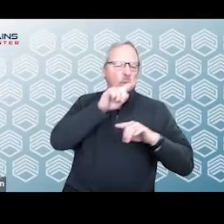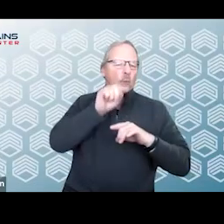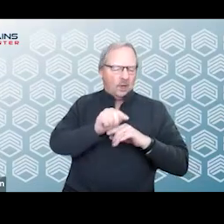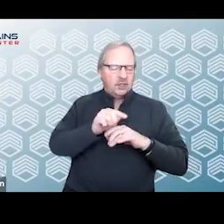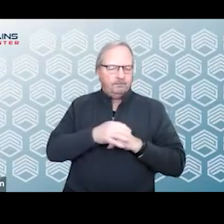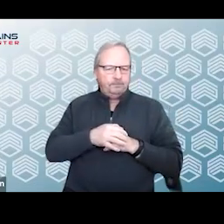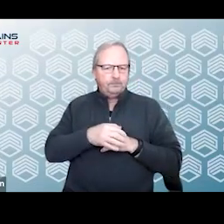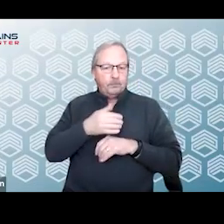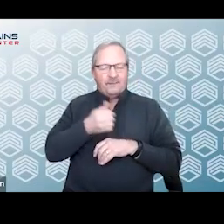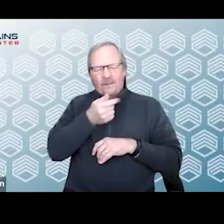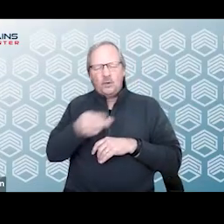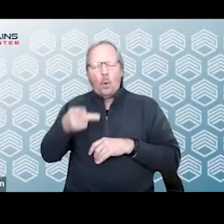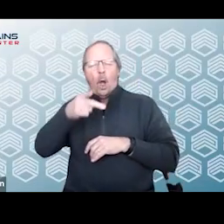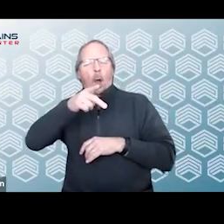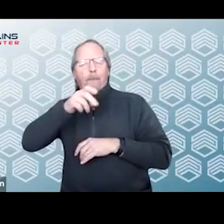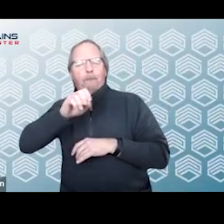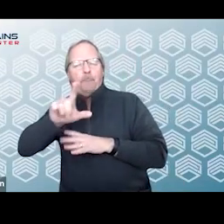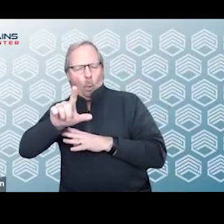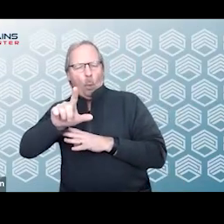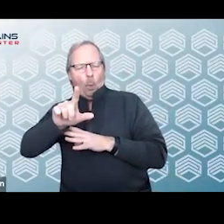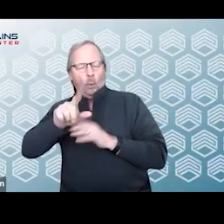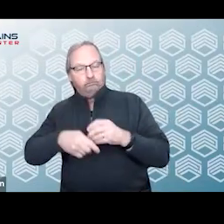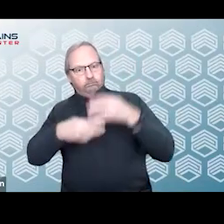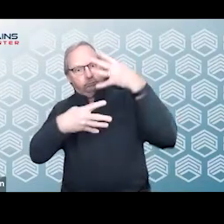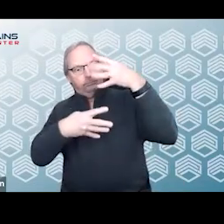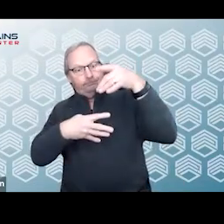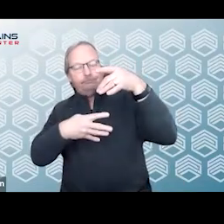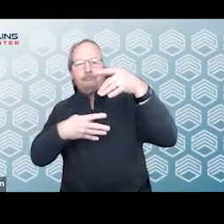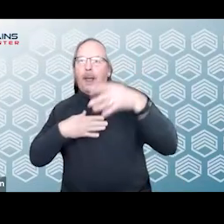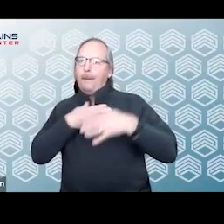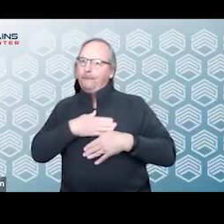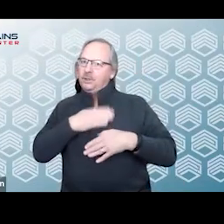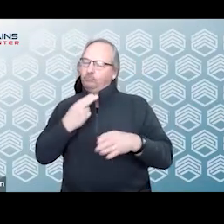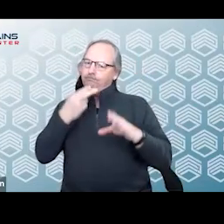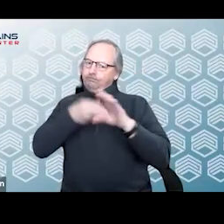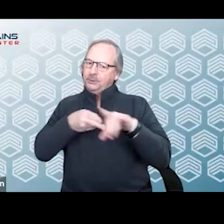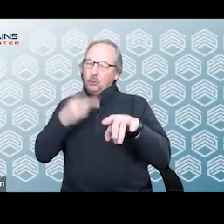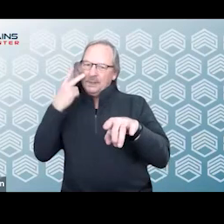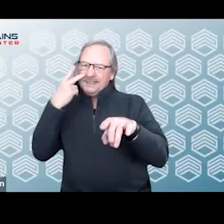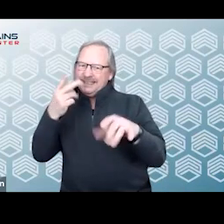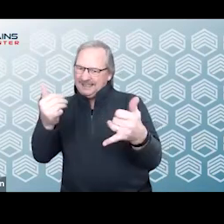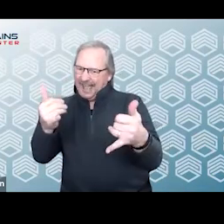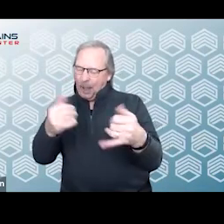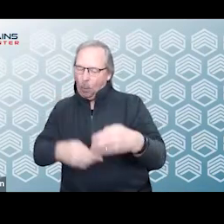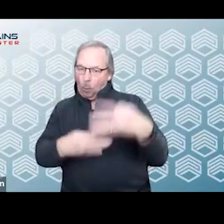of polls throughout the event and appreciate your participation. You should have just seen a poll pop up,